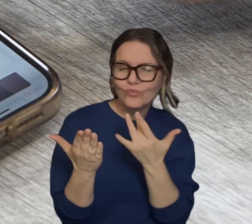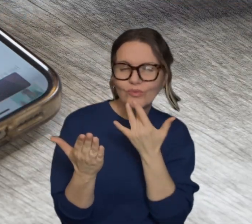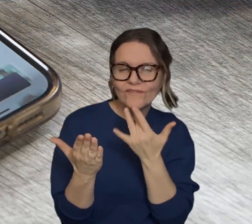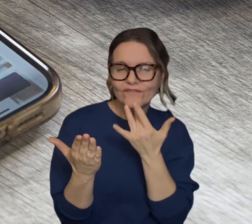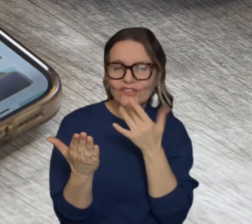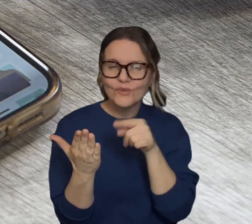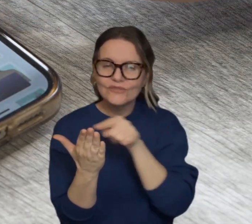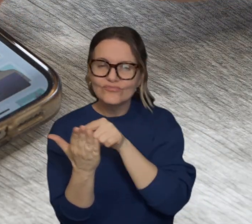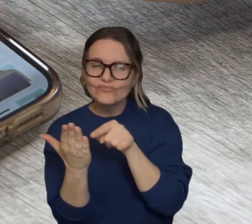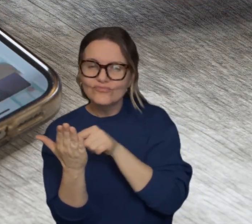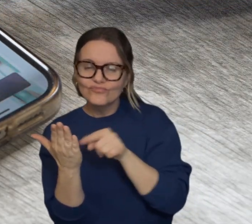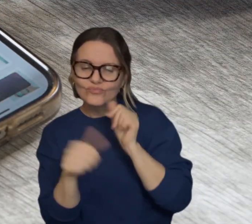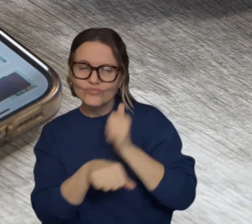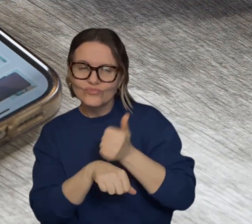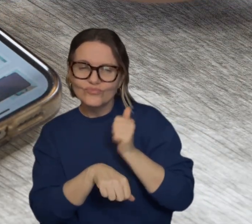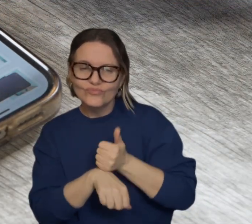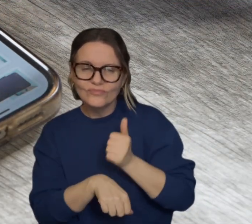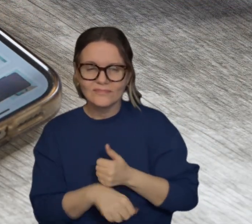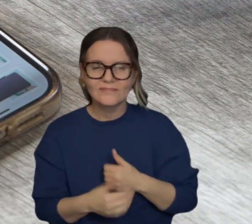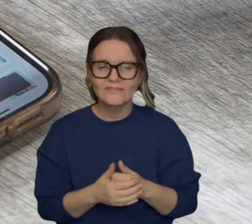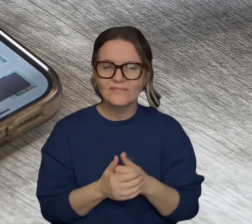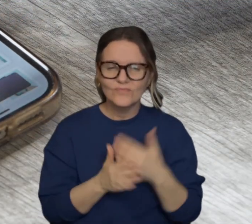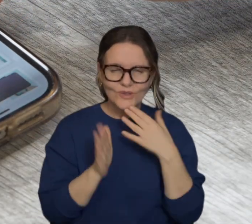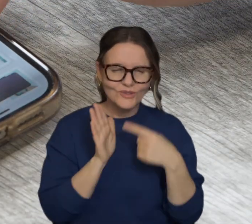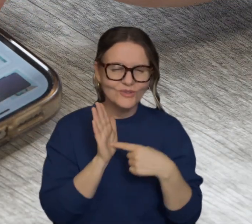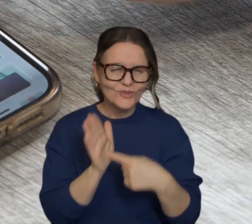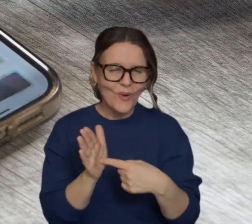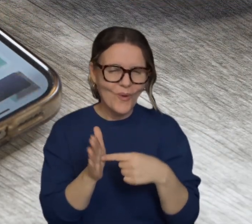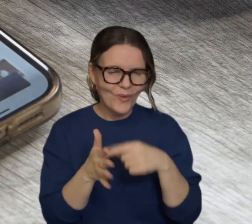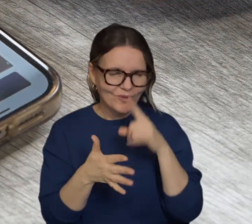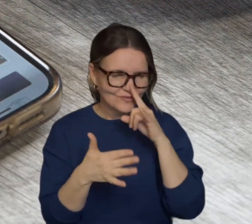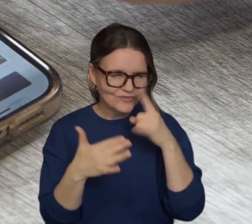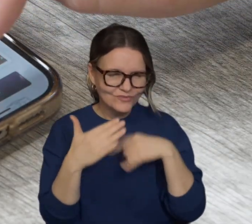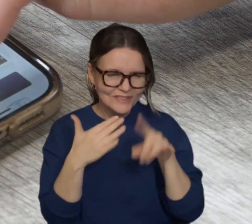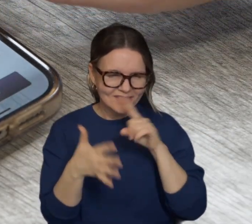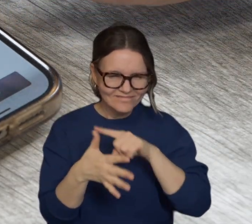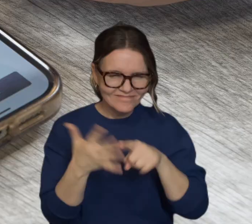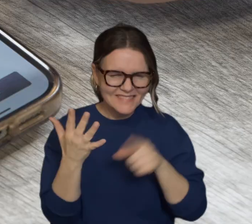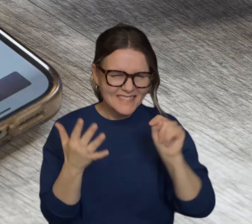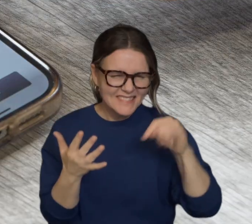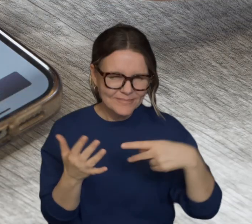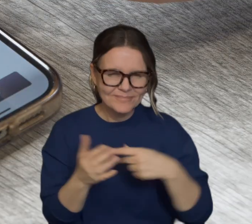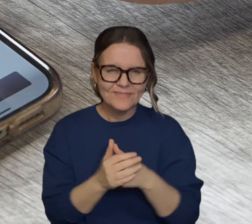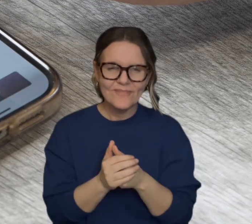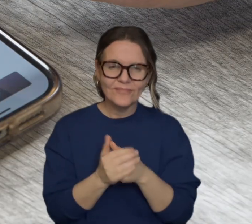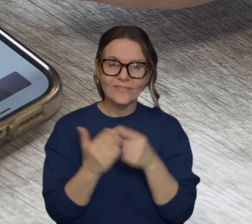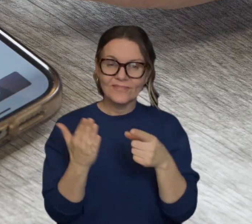any personalization basics with setup and some next steps tips and tricks